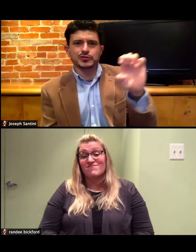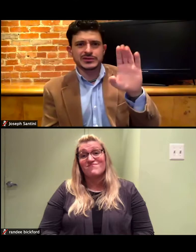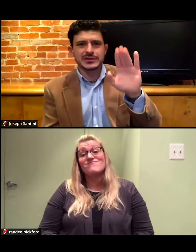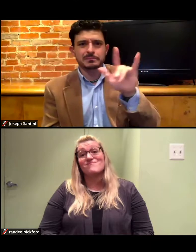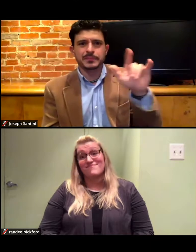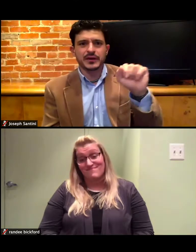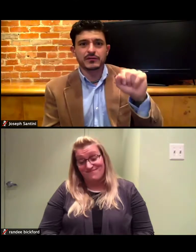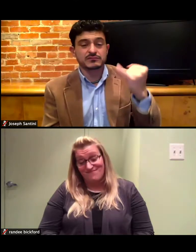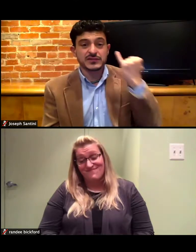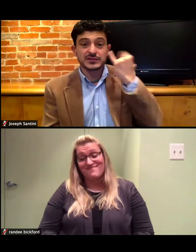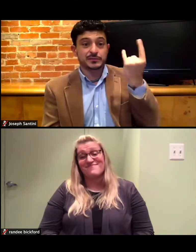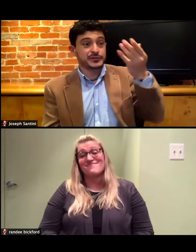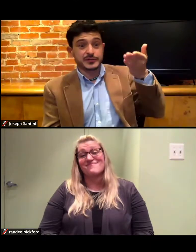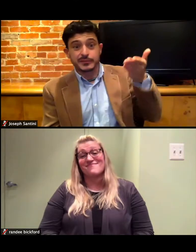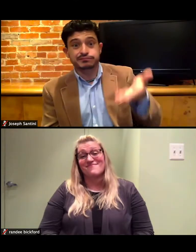to pay for unexpected bills.